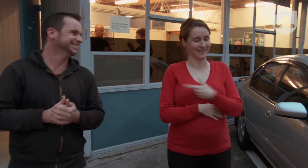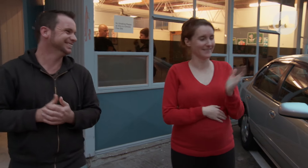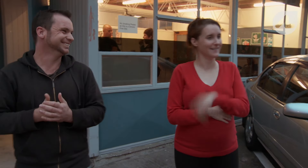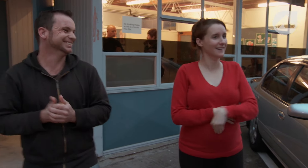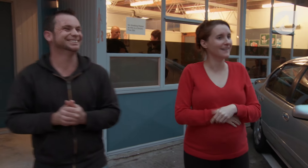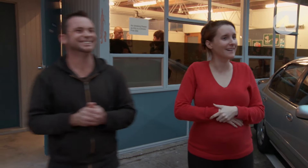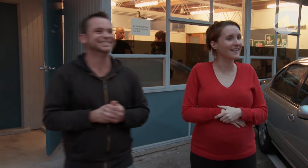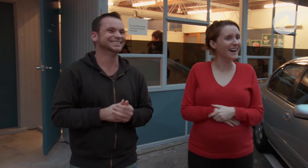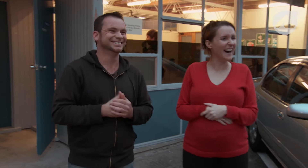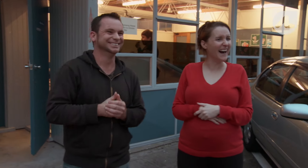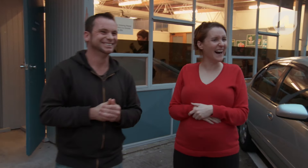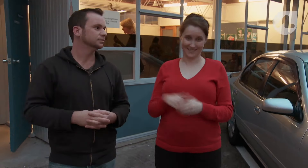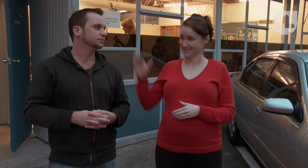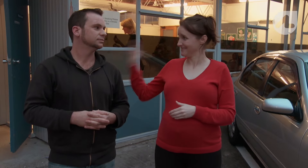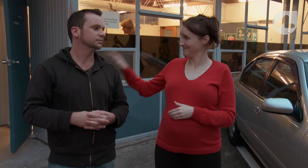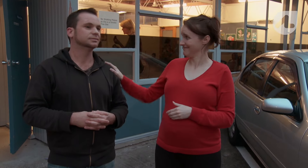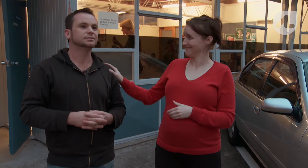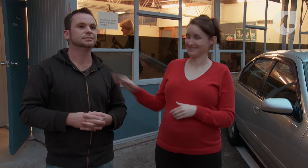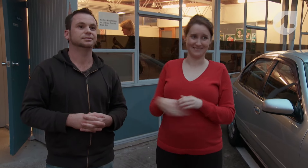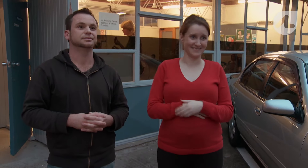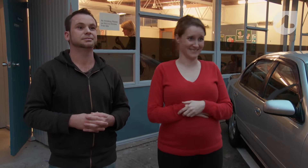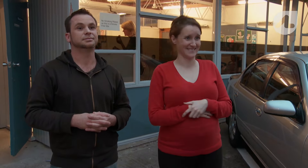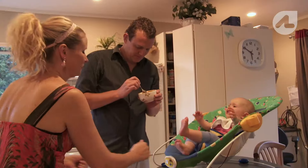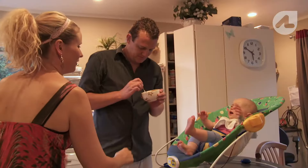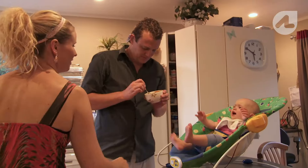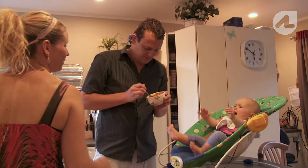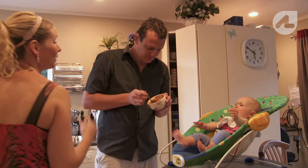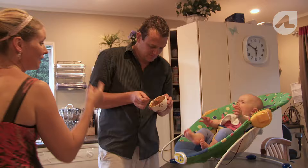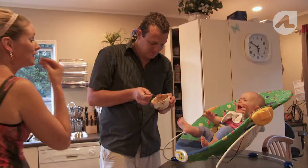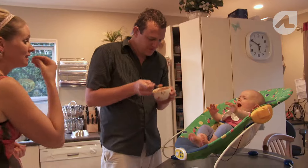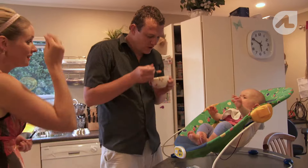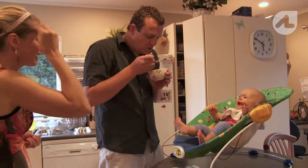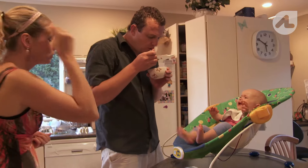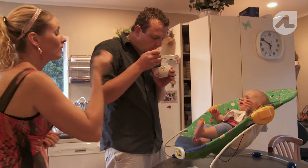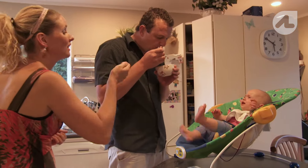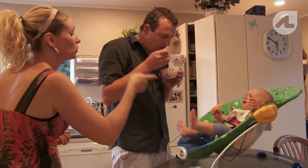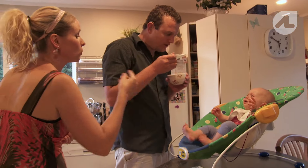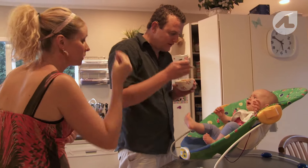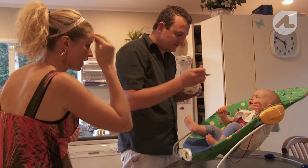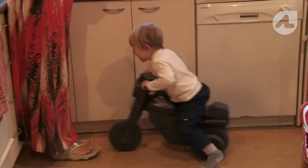(Sarah) Easy for him to say, he's not the one giving birth is he. (Victoria) Daddy's going to feed you.